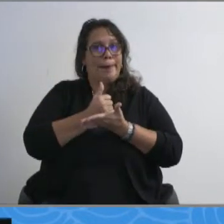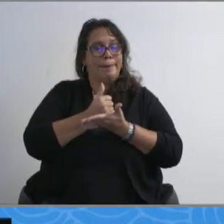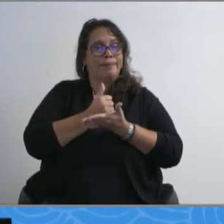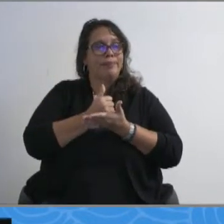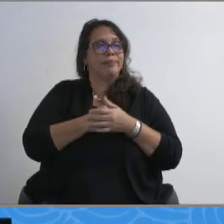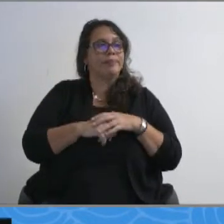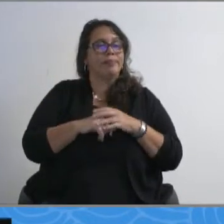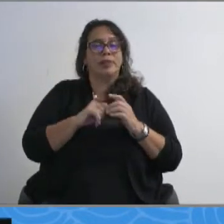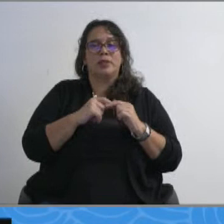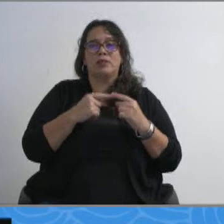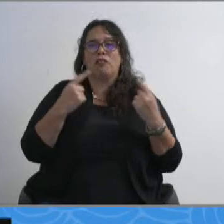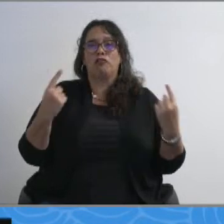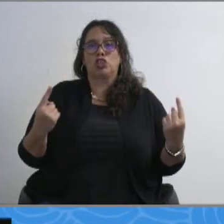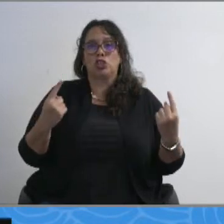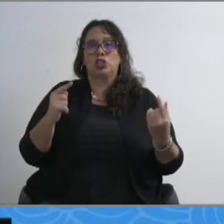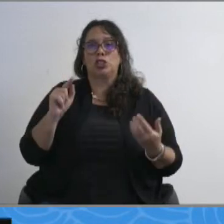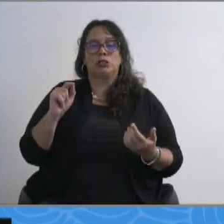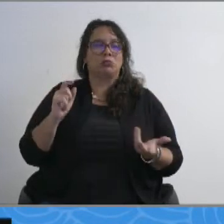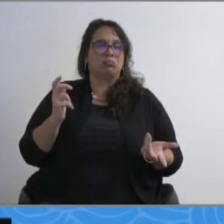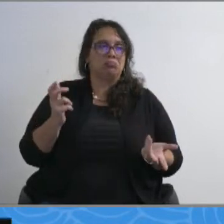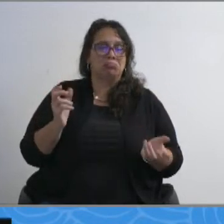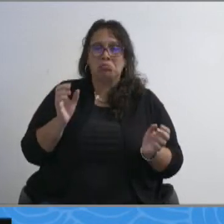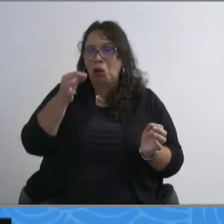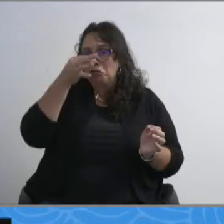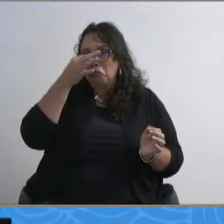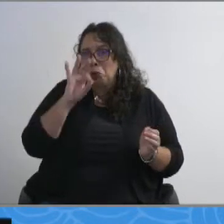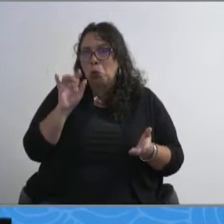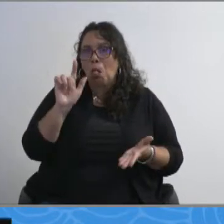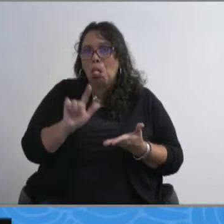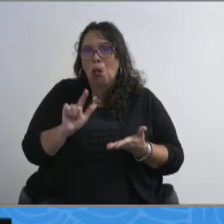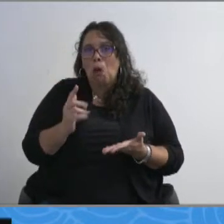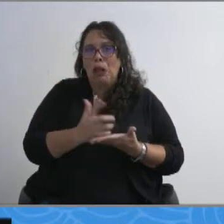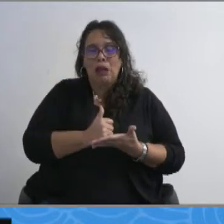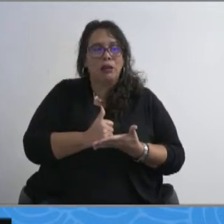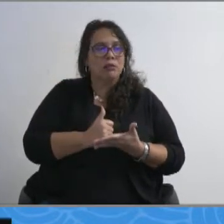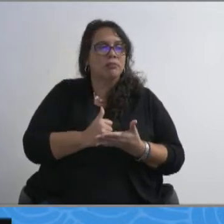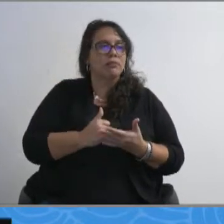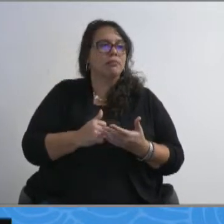versus schools serving 74% or lower of low income students.